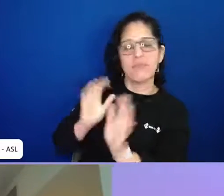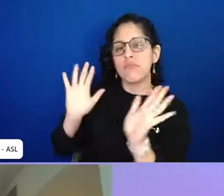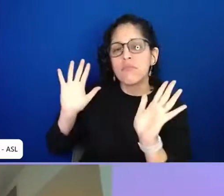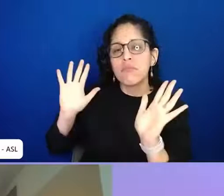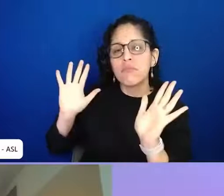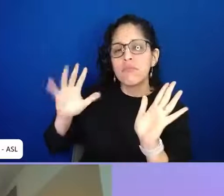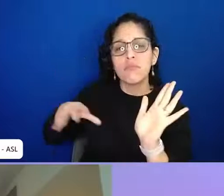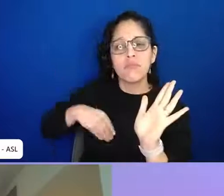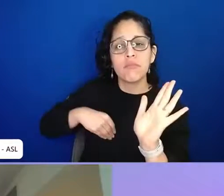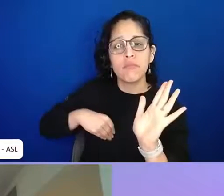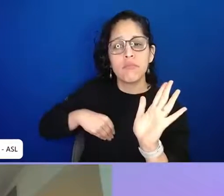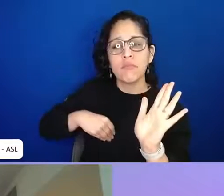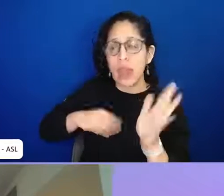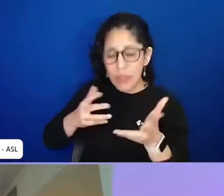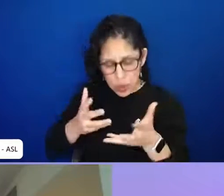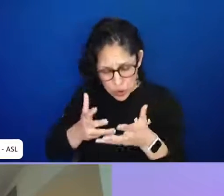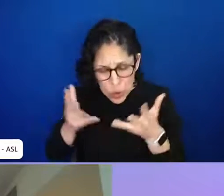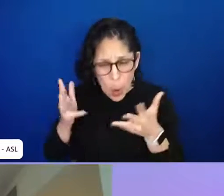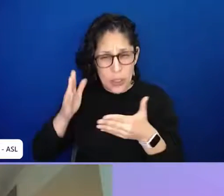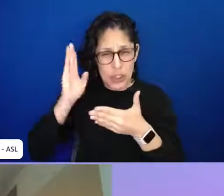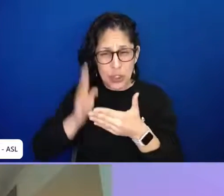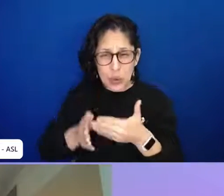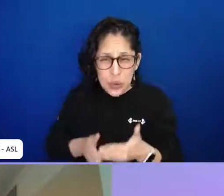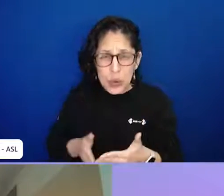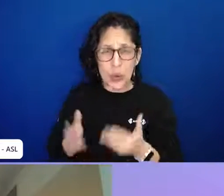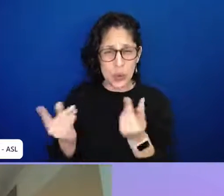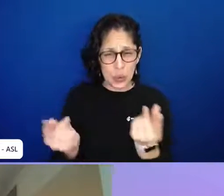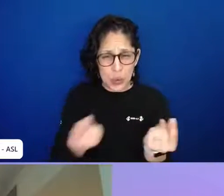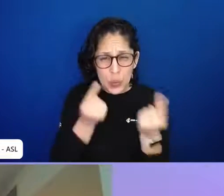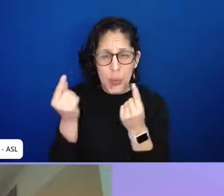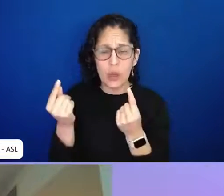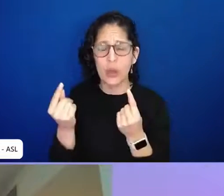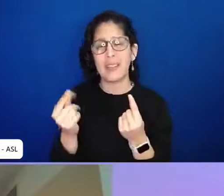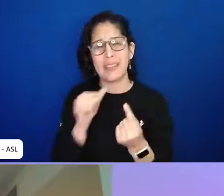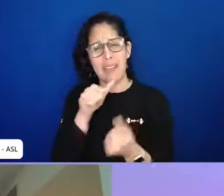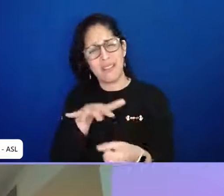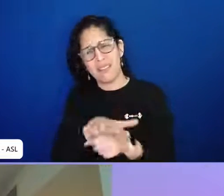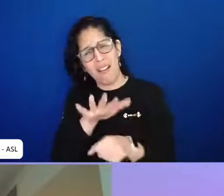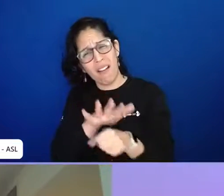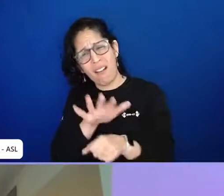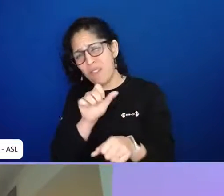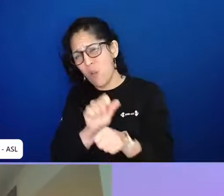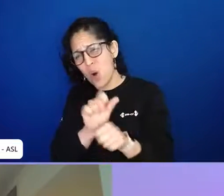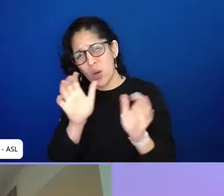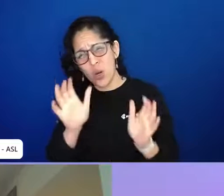don't it. There is so much, you know first hand all that comes to that, there is so much to do, developers too